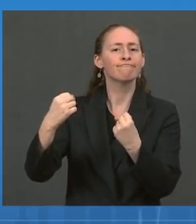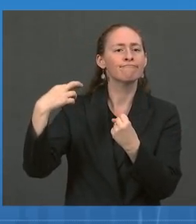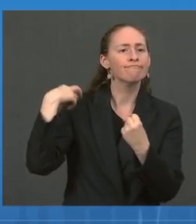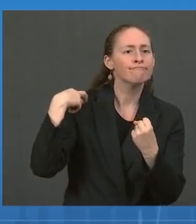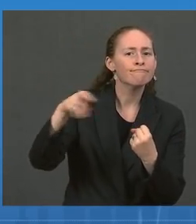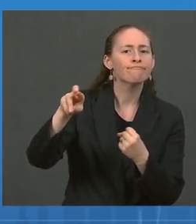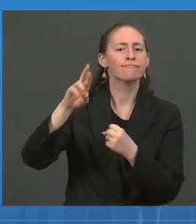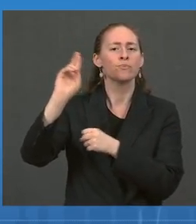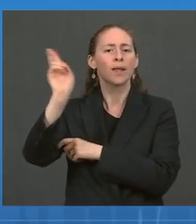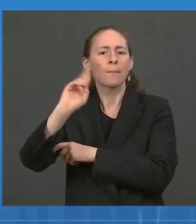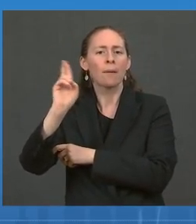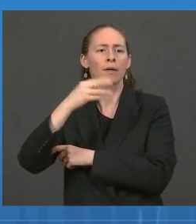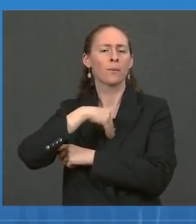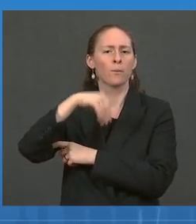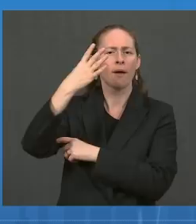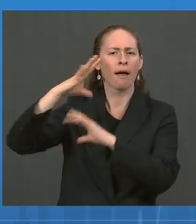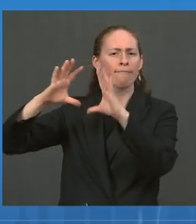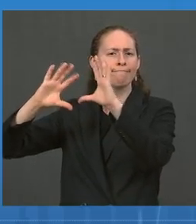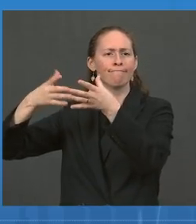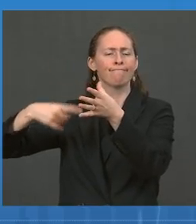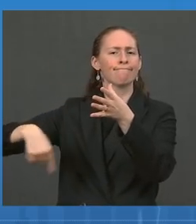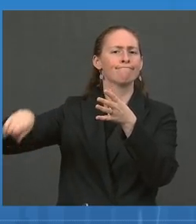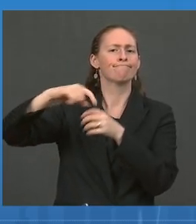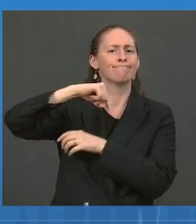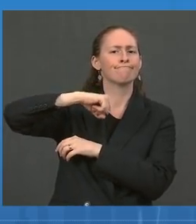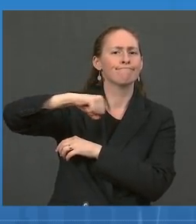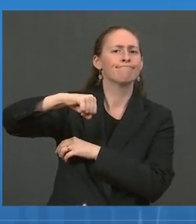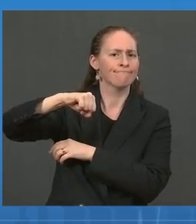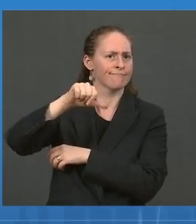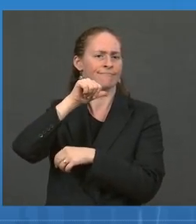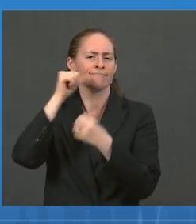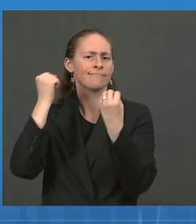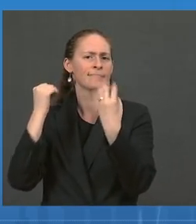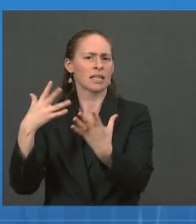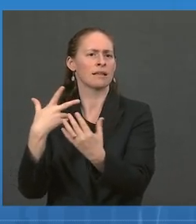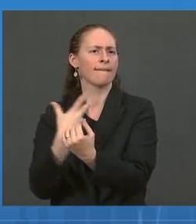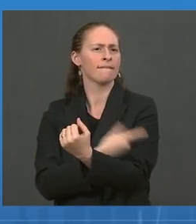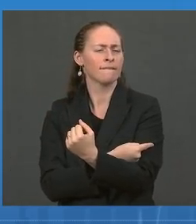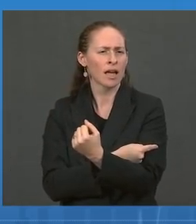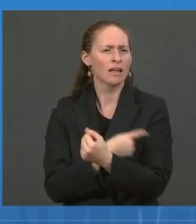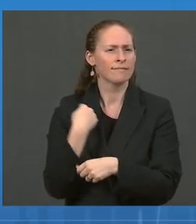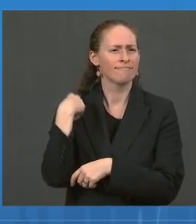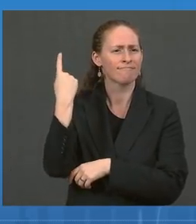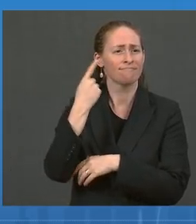So, given that the President is not the best messenger, perhaps, for these groups, I'm wondering: